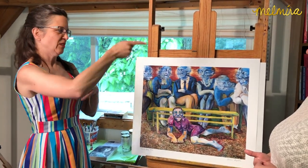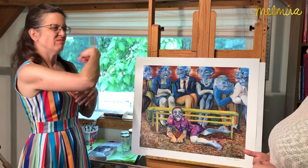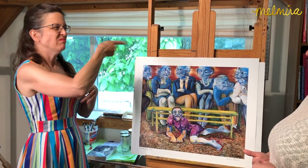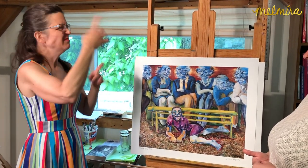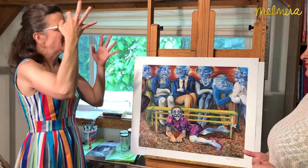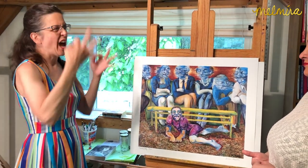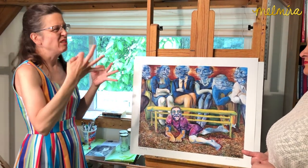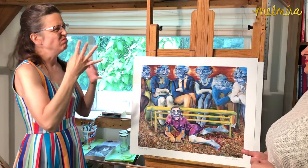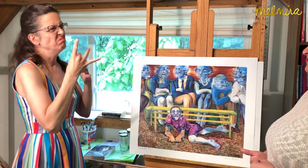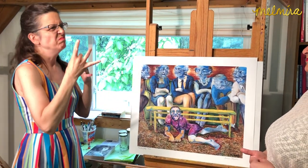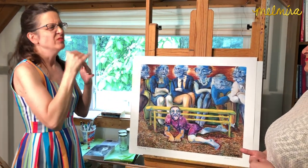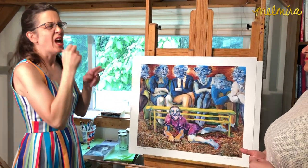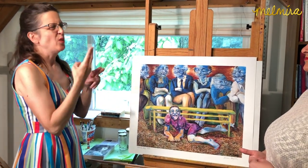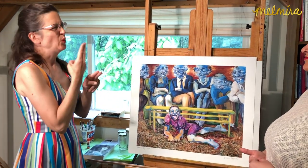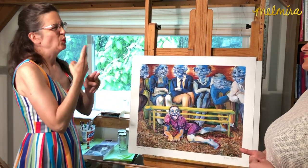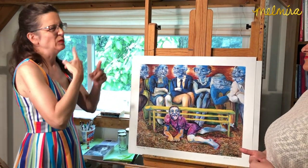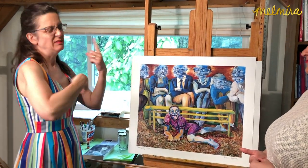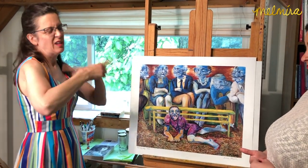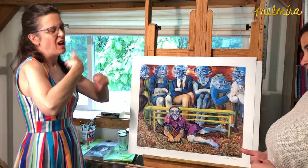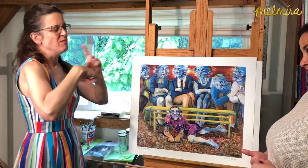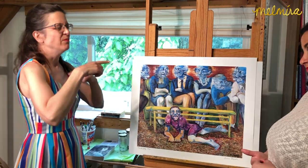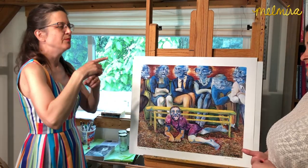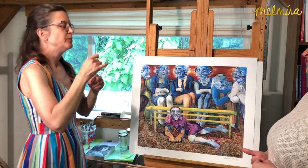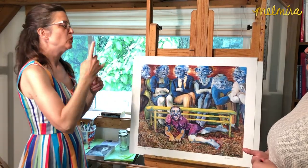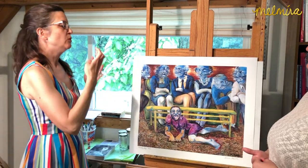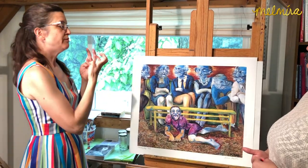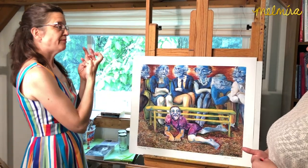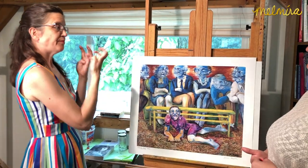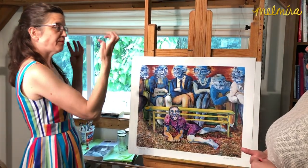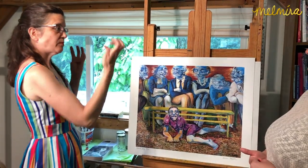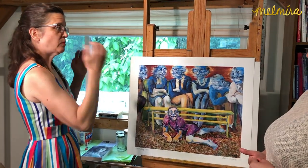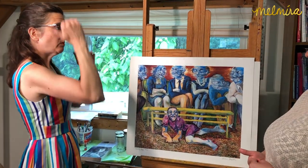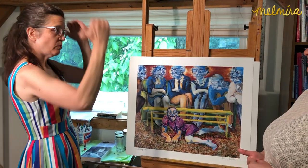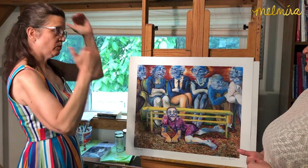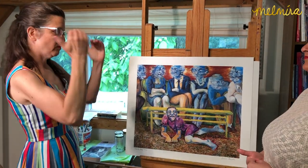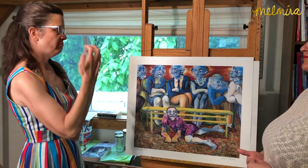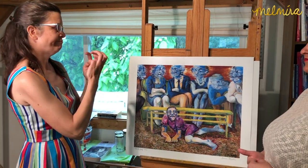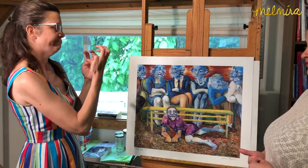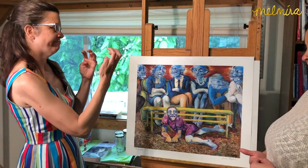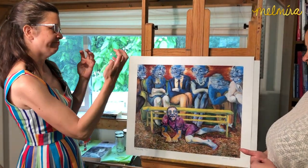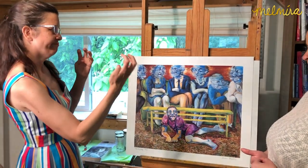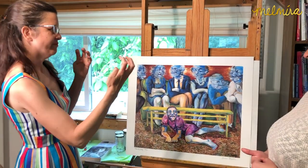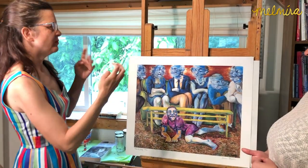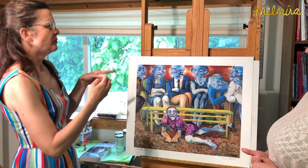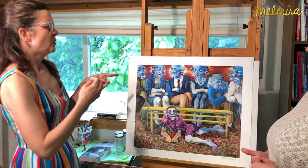The family chose not to use sign language. So the adults are sitting on the couch,